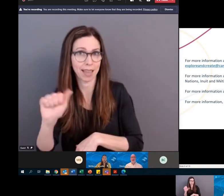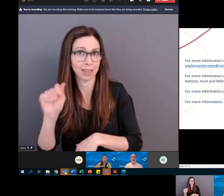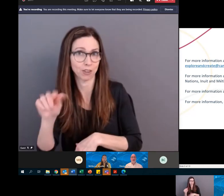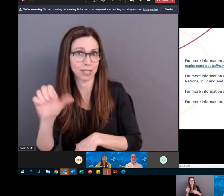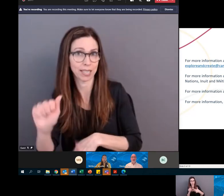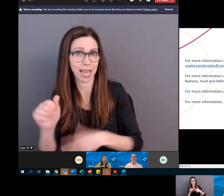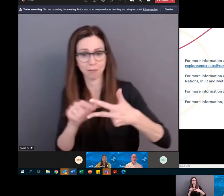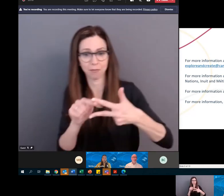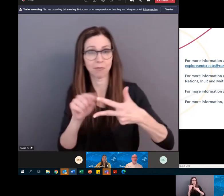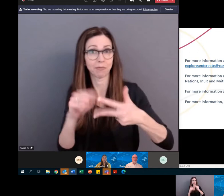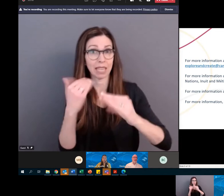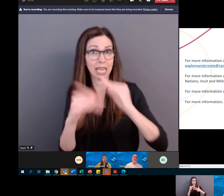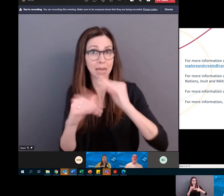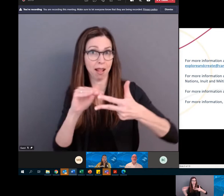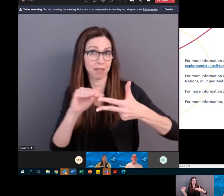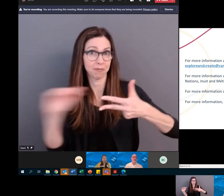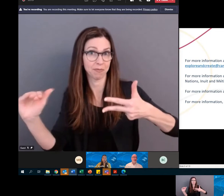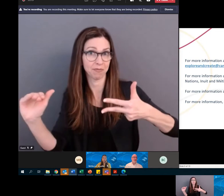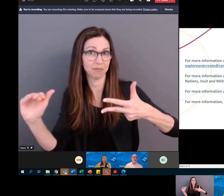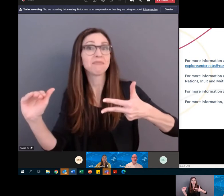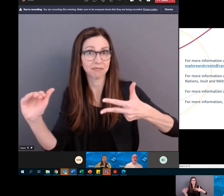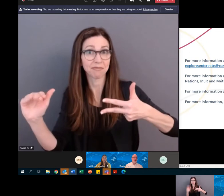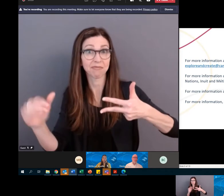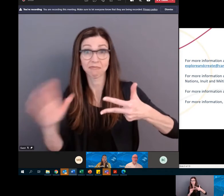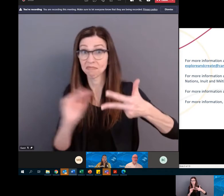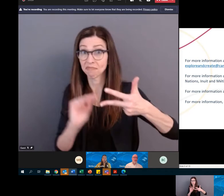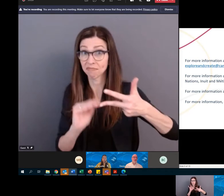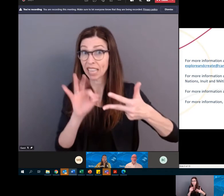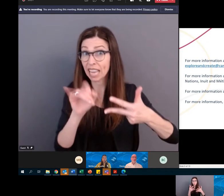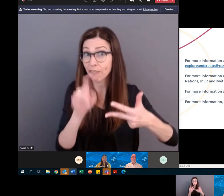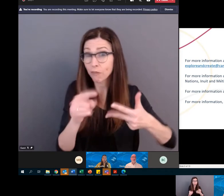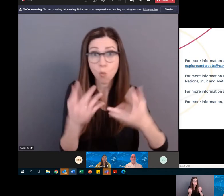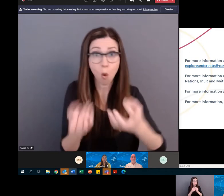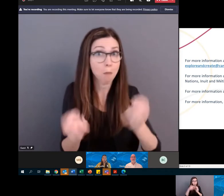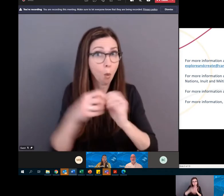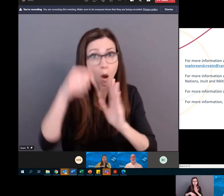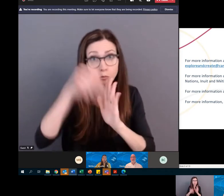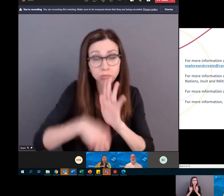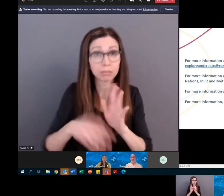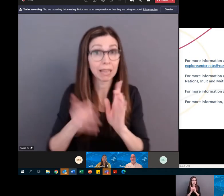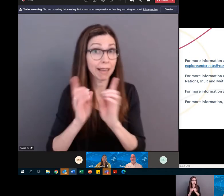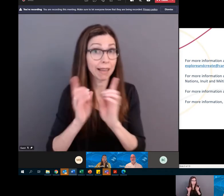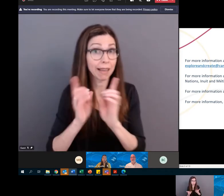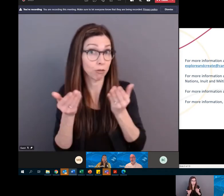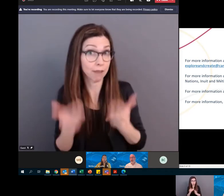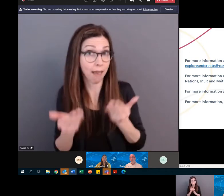Now, you can always look at the Digital Now section on our website,